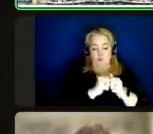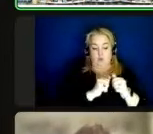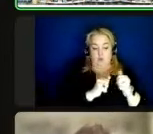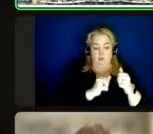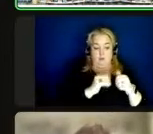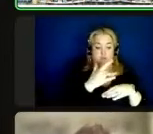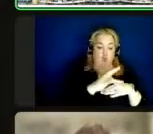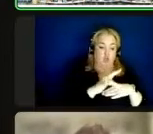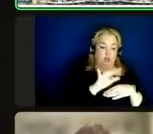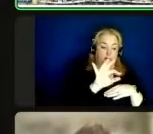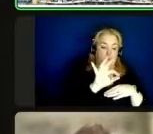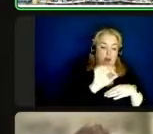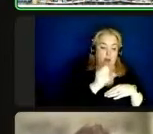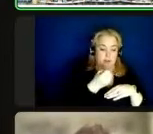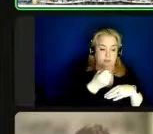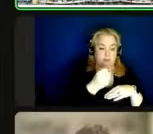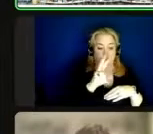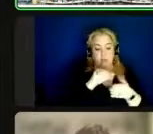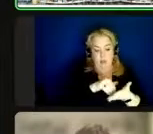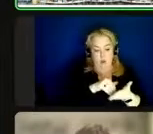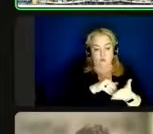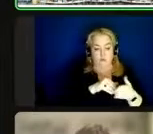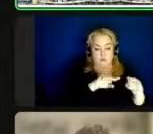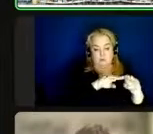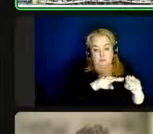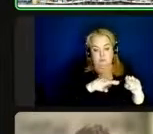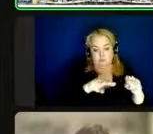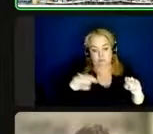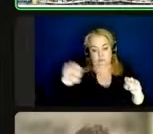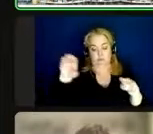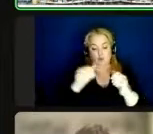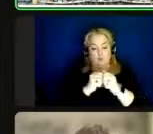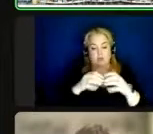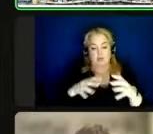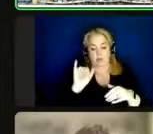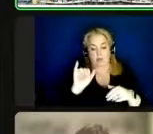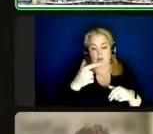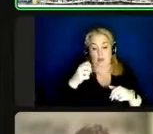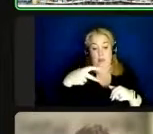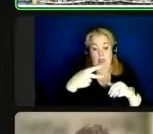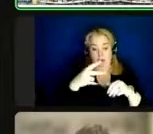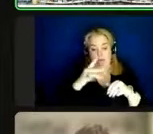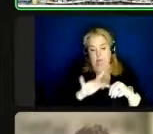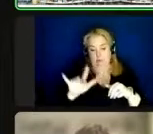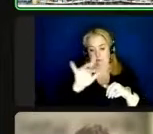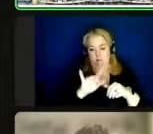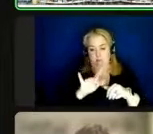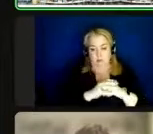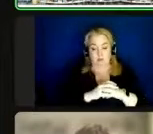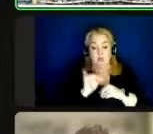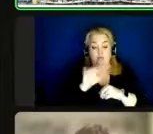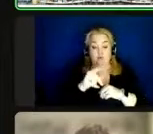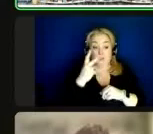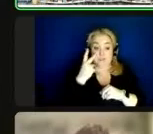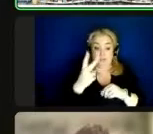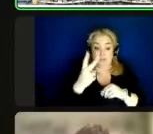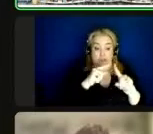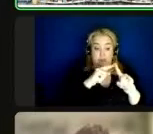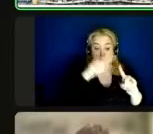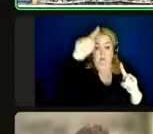BUT IF YOU WERE TO GROW